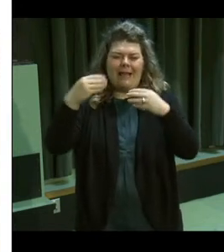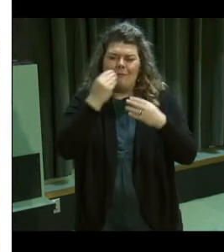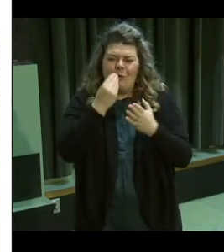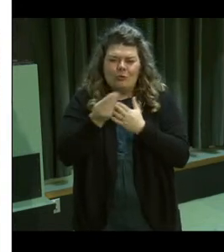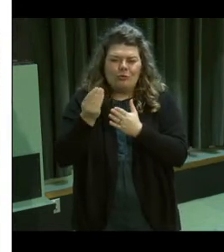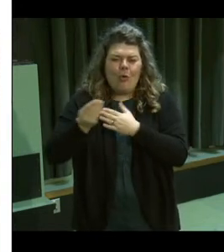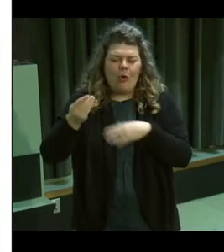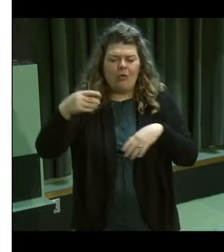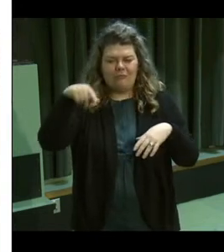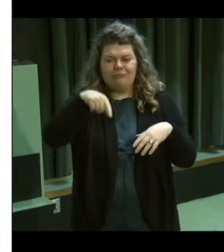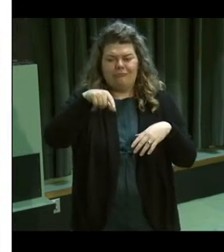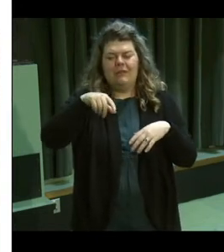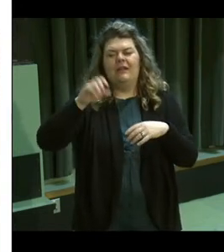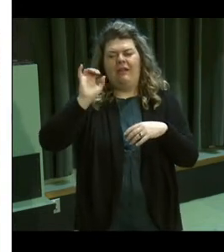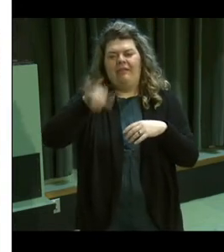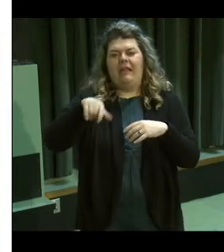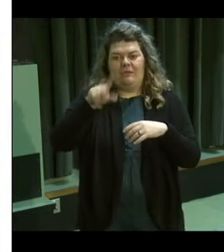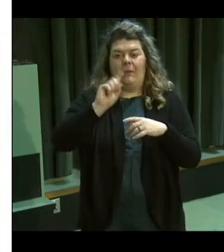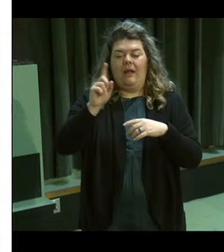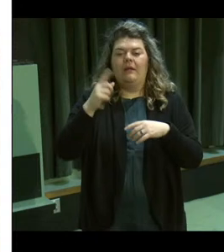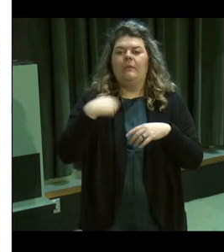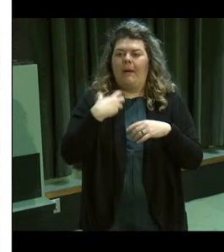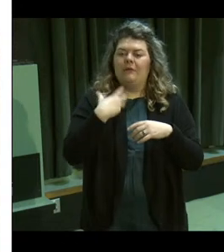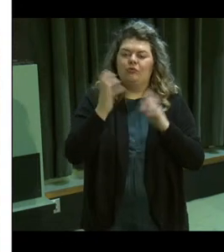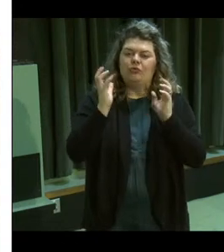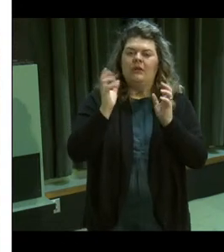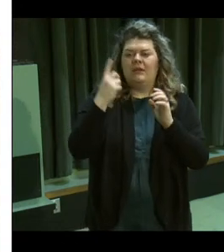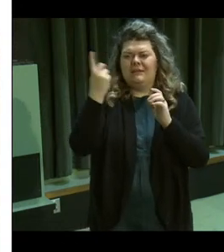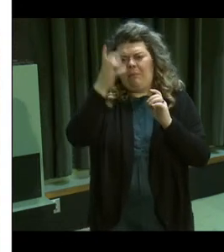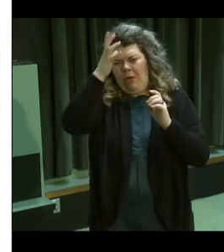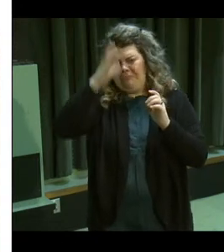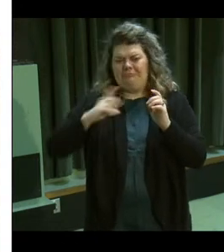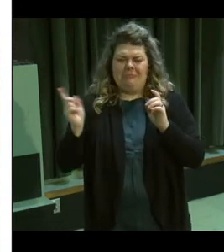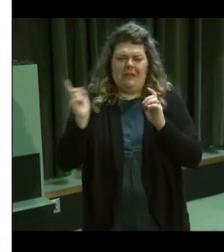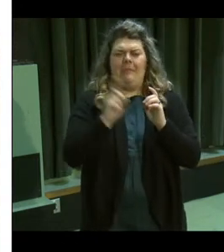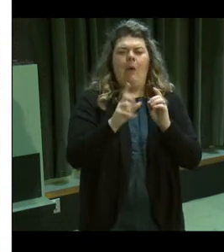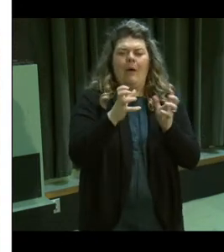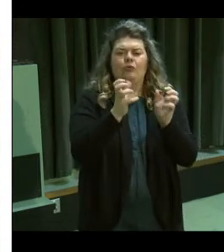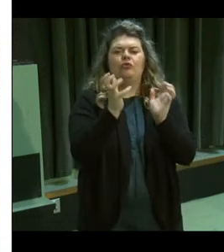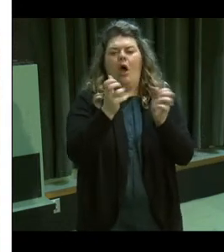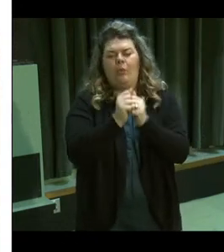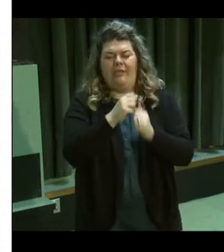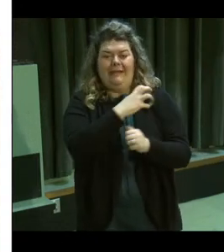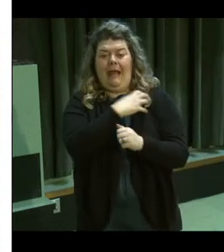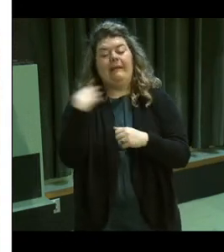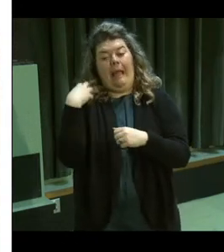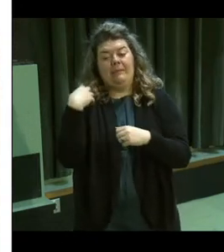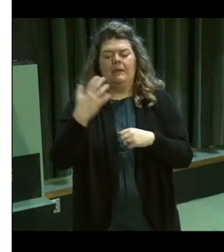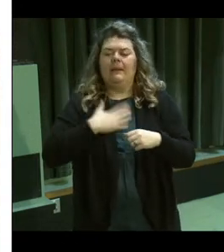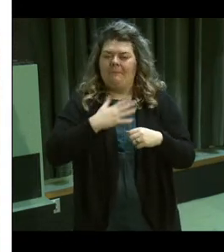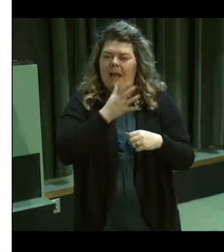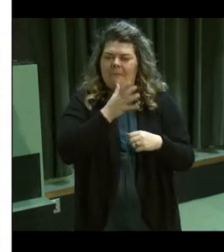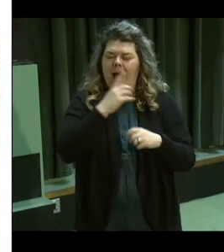came and they wanted to talk to the picket captain. So my mom